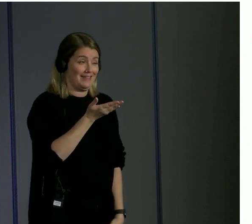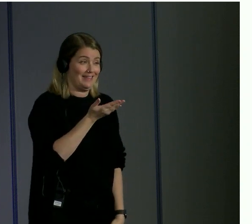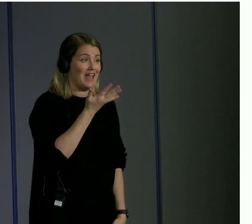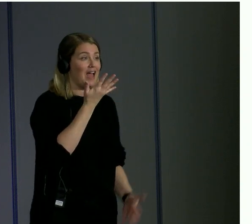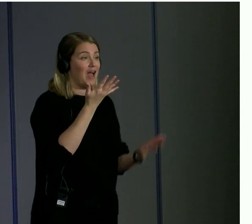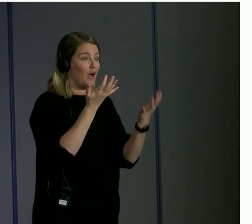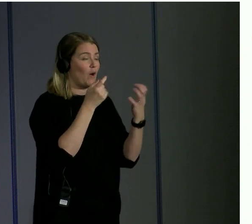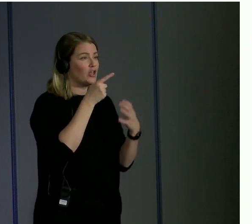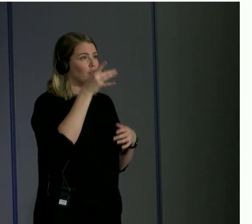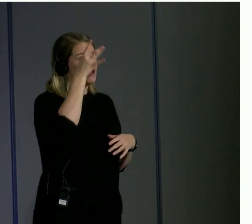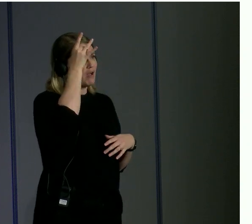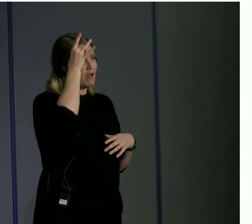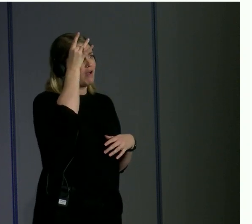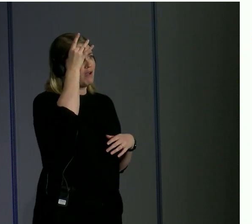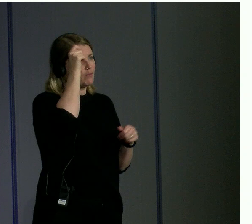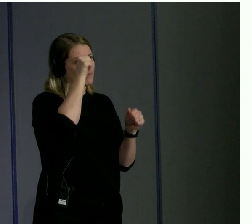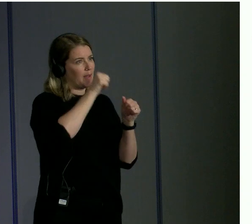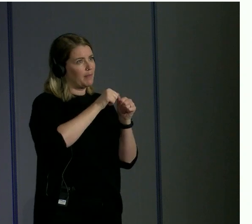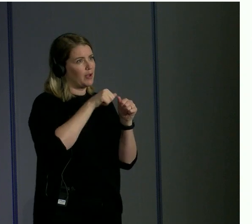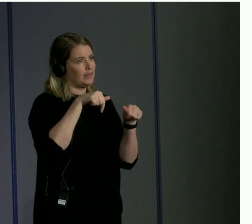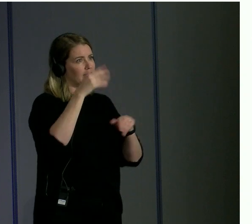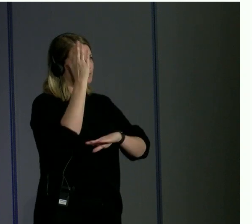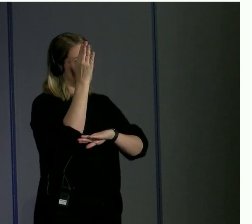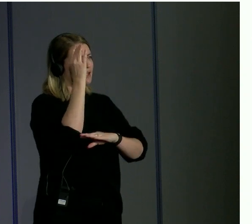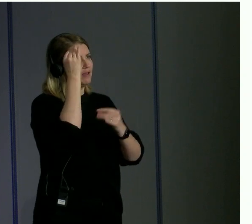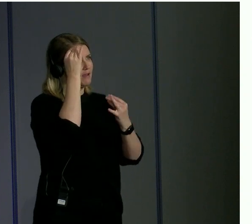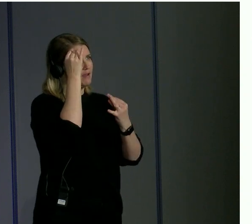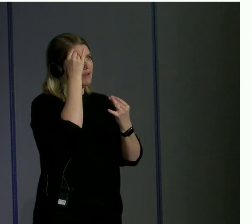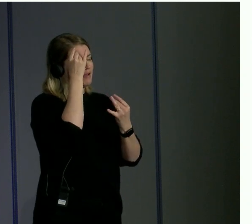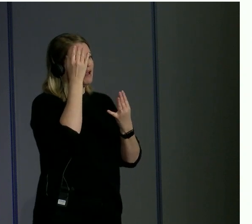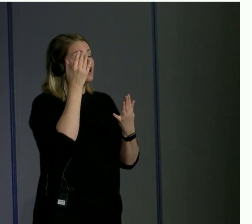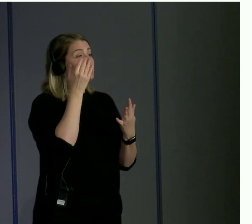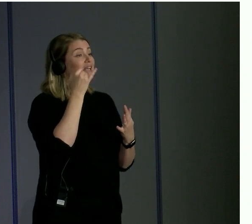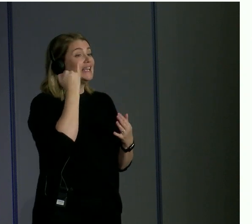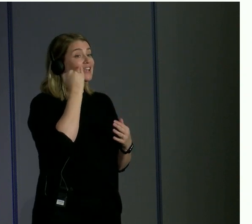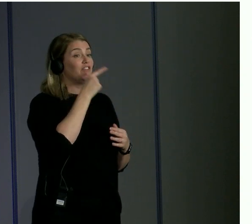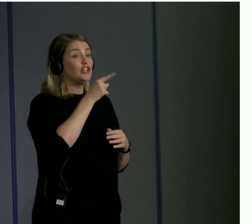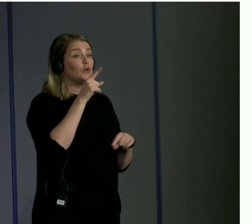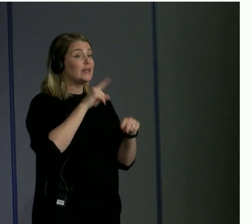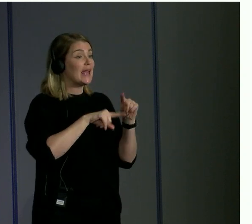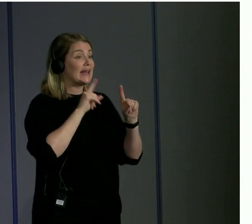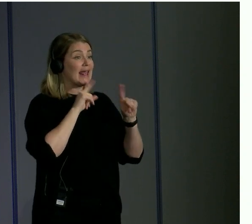you to walk away from this presentation thinking about. Because if you can't answer this question,